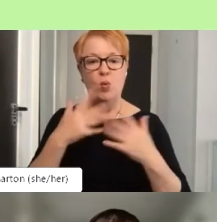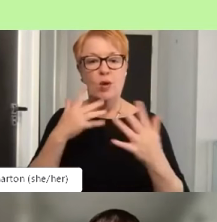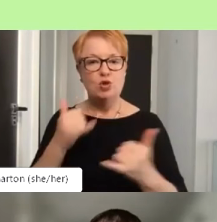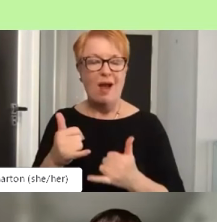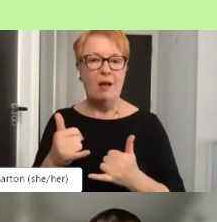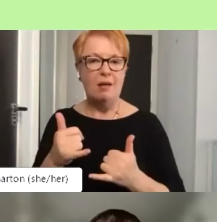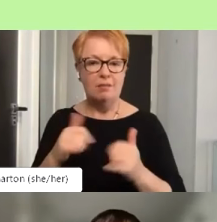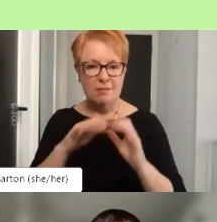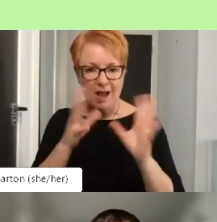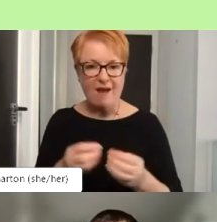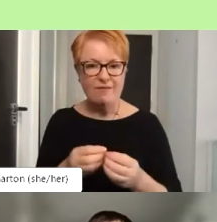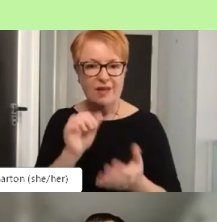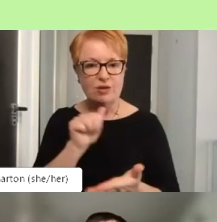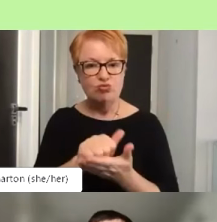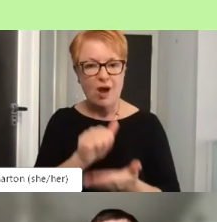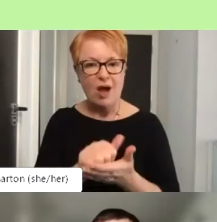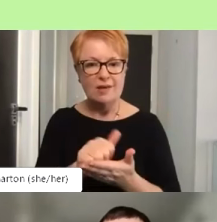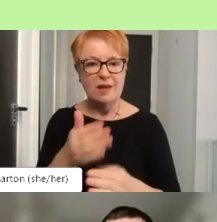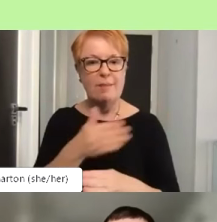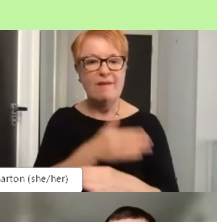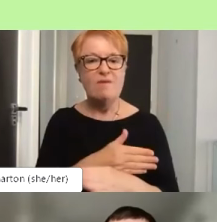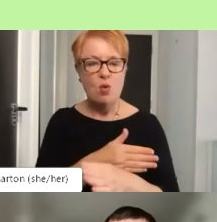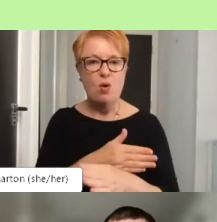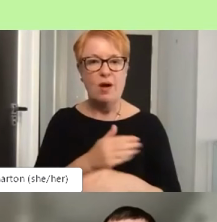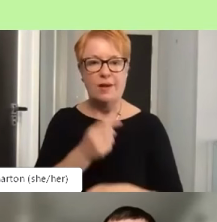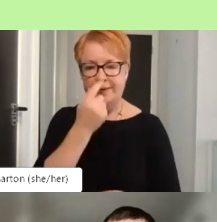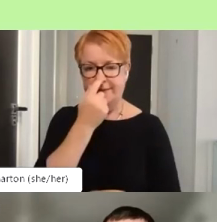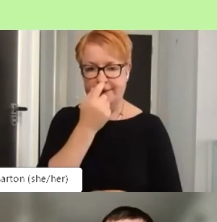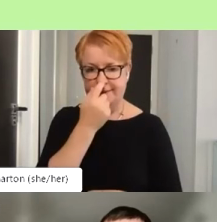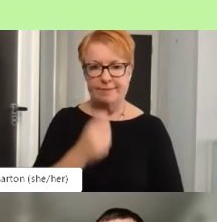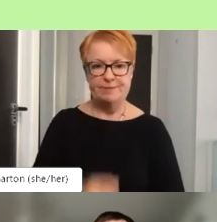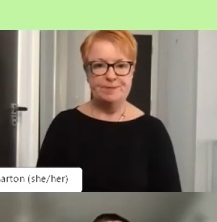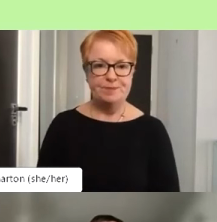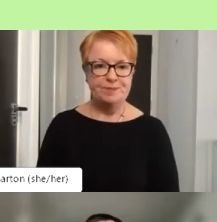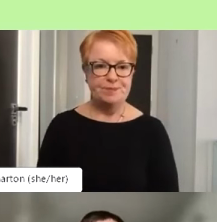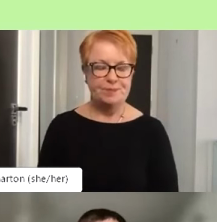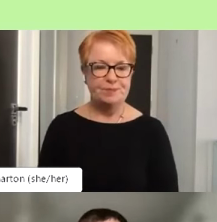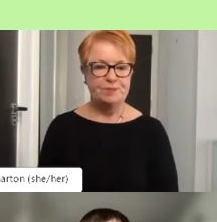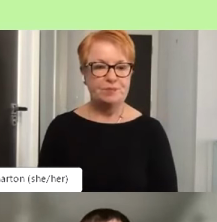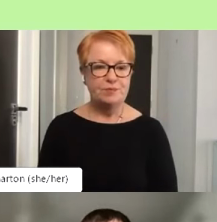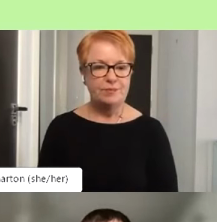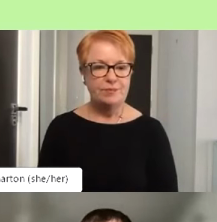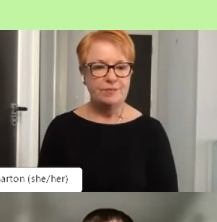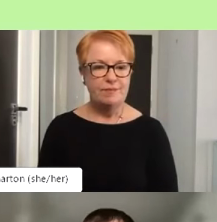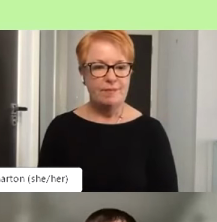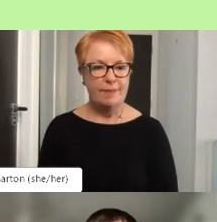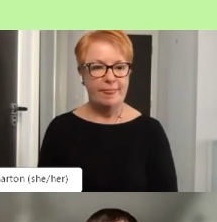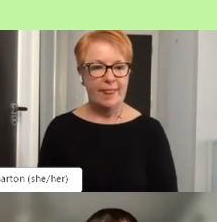any activation can be happening within even culture and arts context.